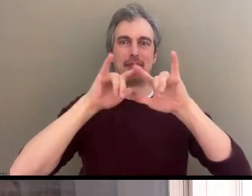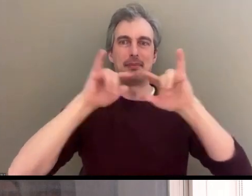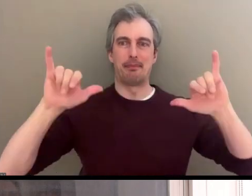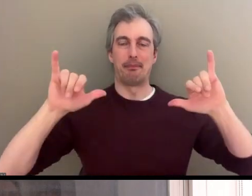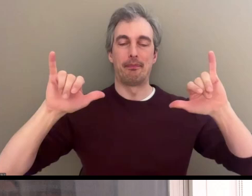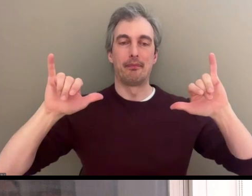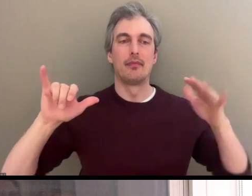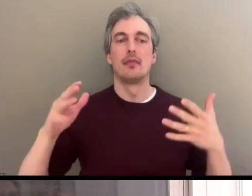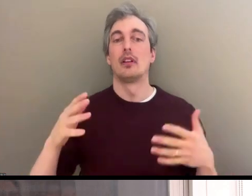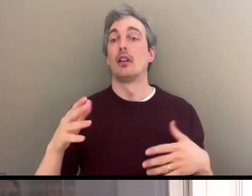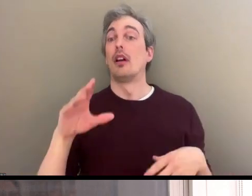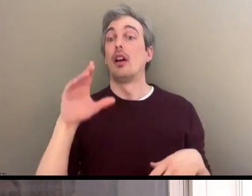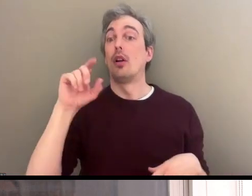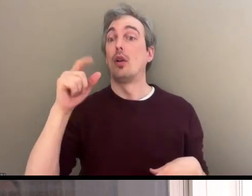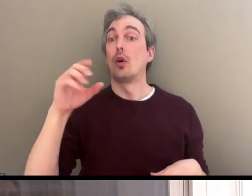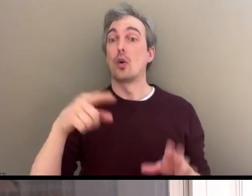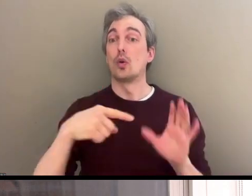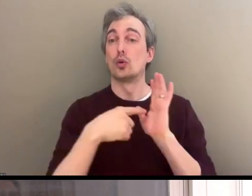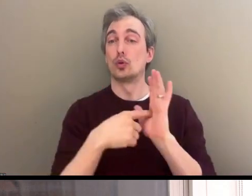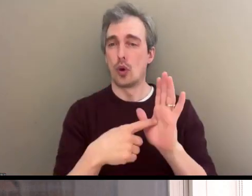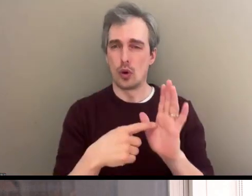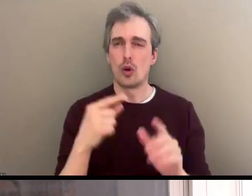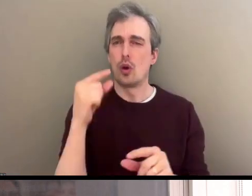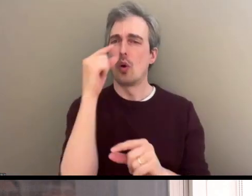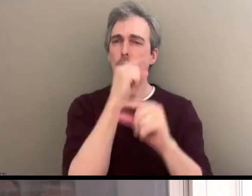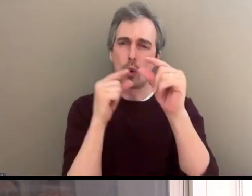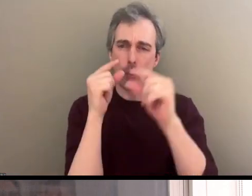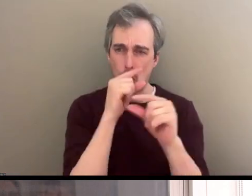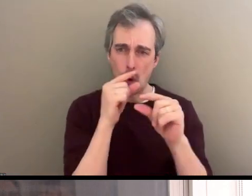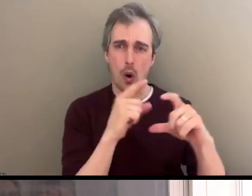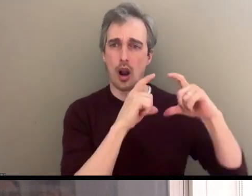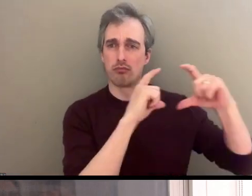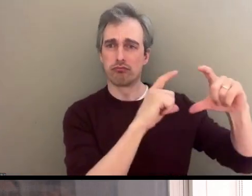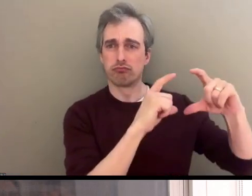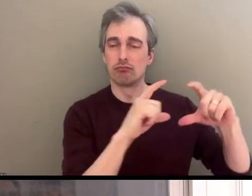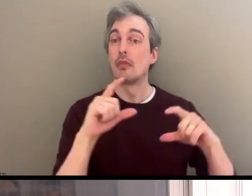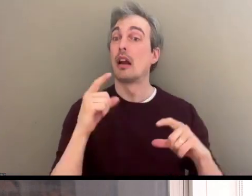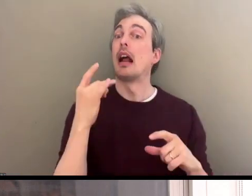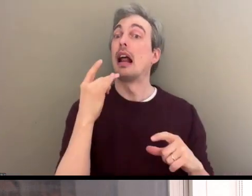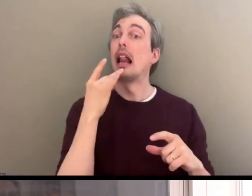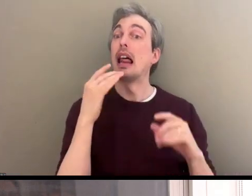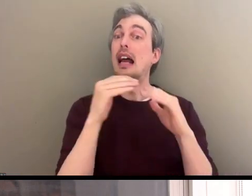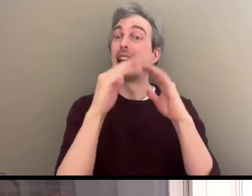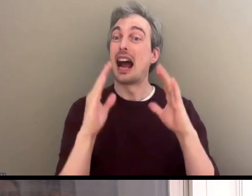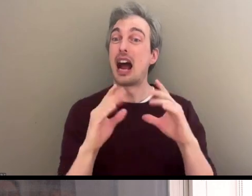featured are Google's own Lighthouse, WebAIM's Wave tool, and the Axe